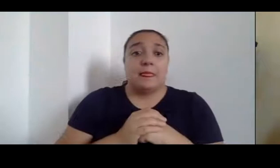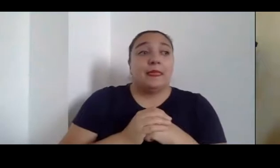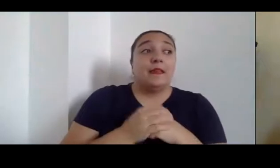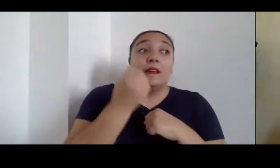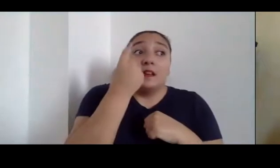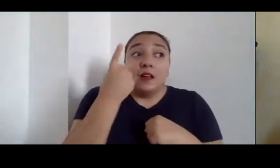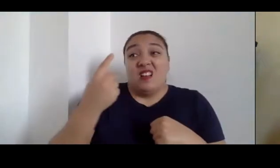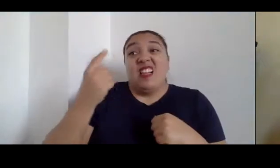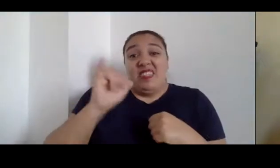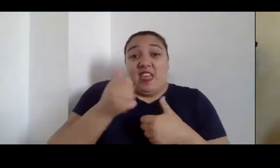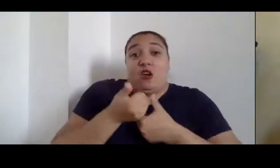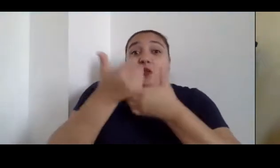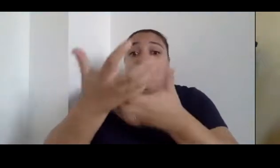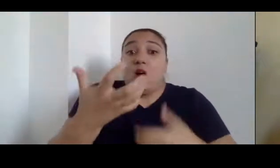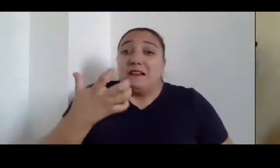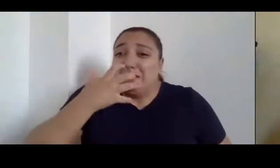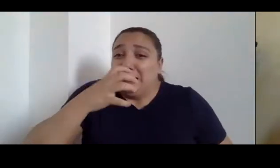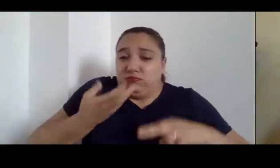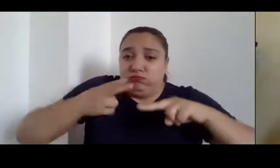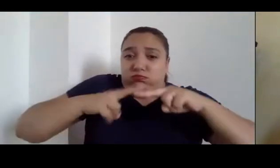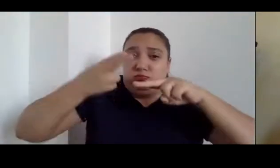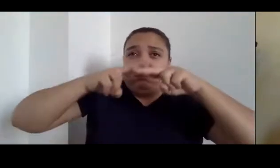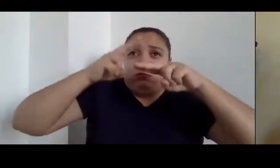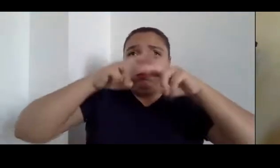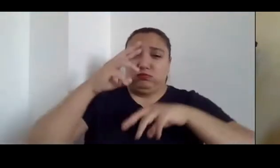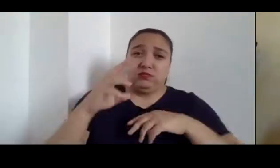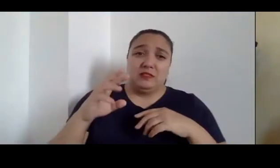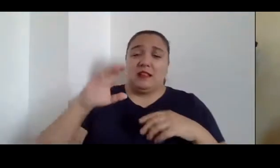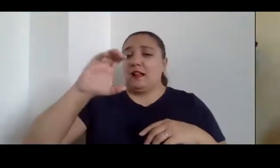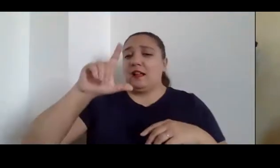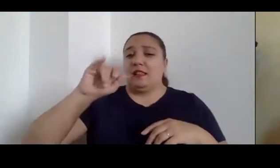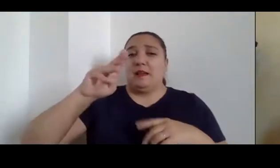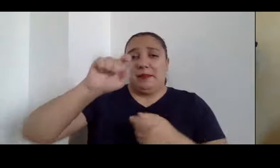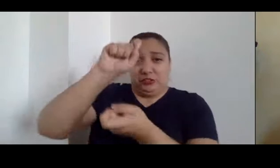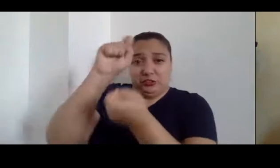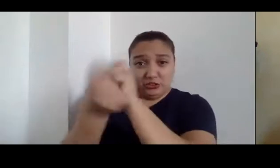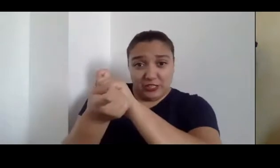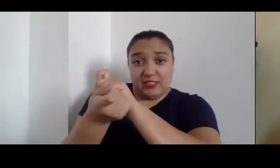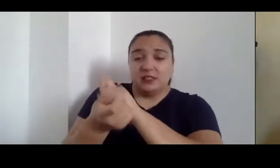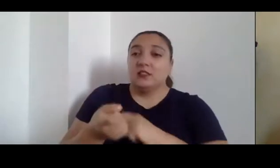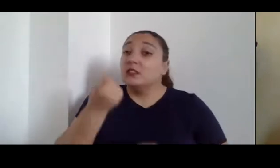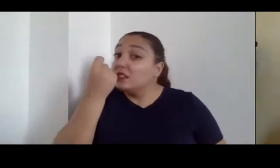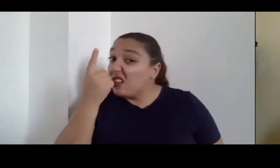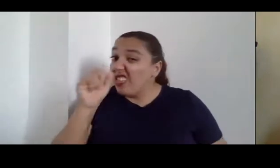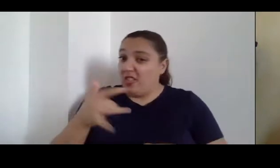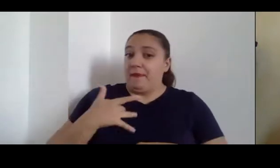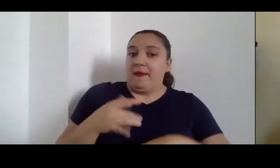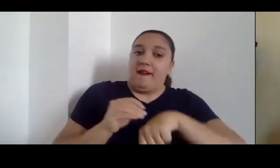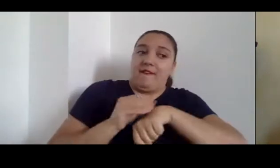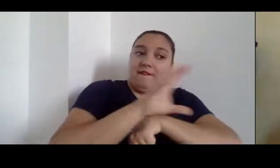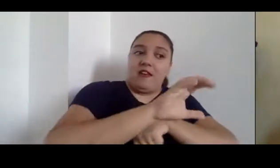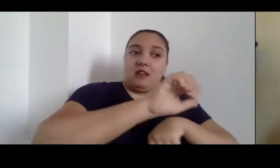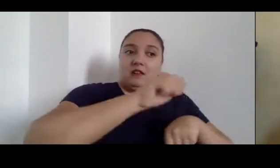worldwide. We acknowledge that changing these inequities are our share responsibility as our roles in